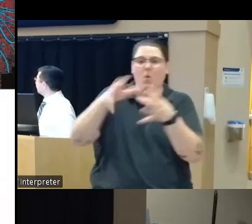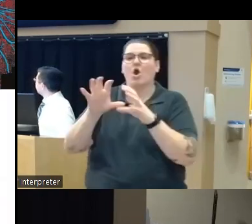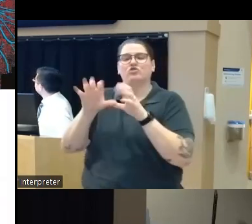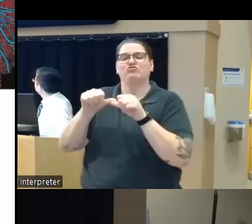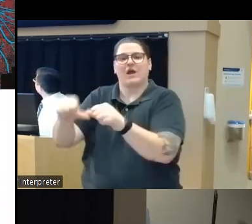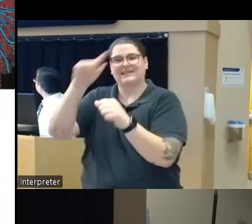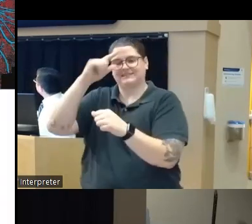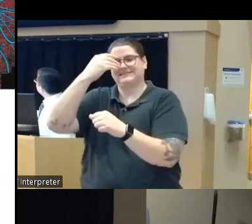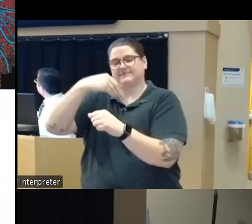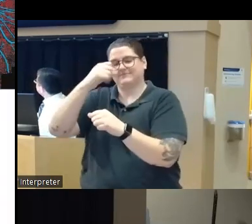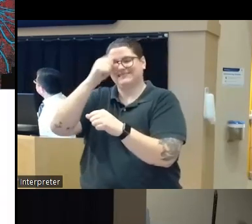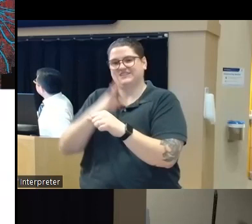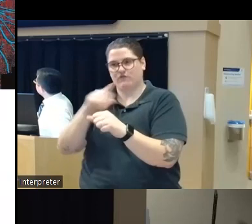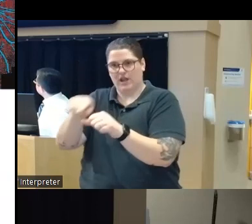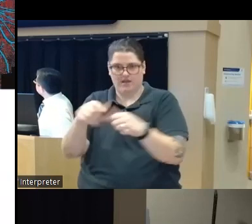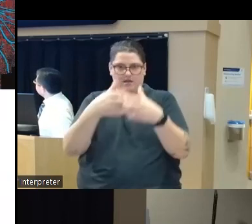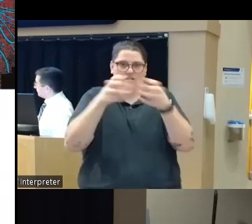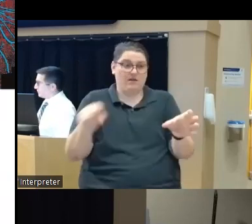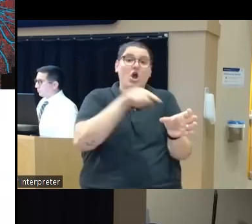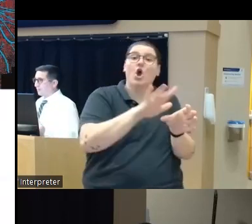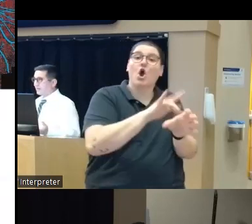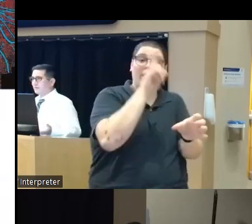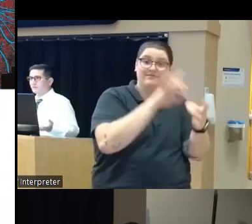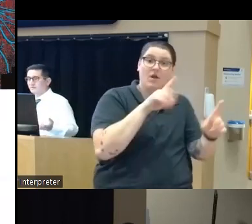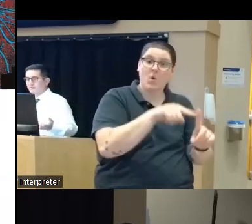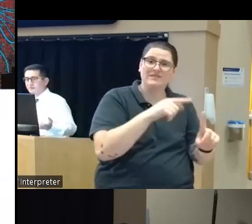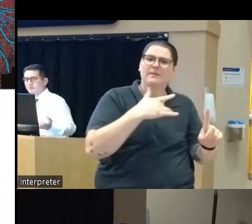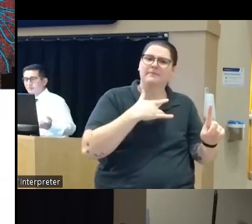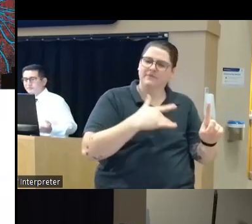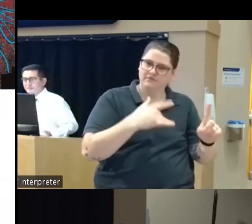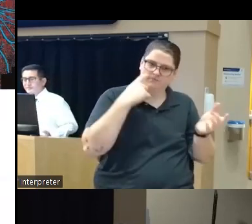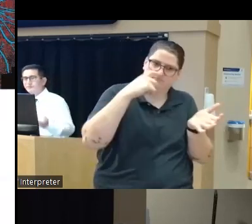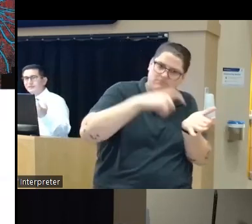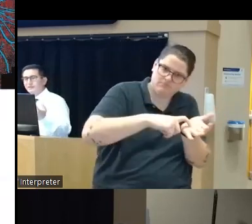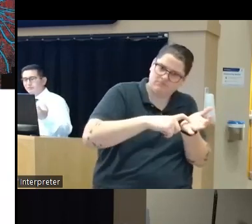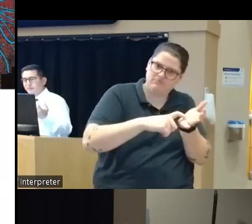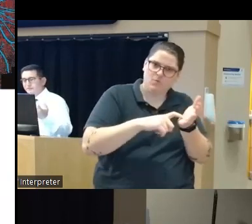we found that actually in early psychosis there tends to be quite you know a significant increase